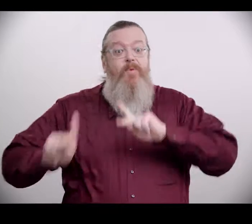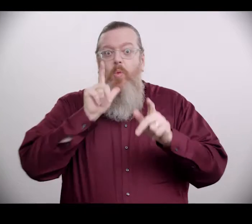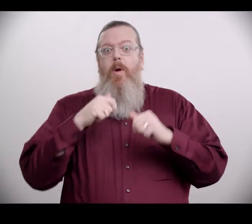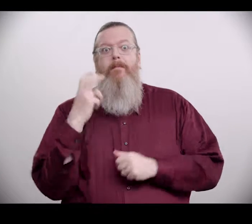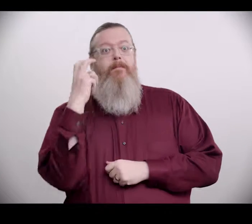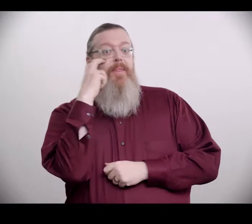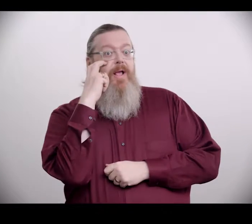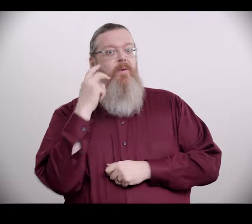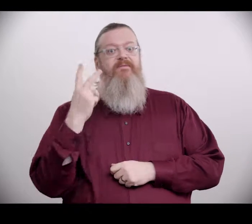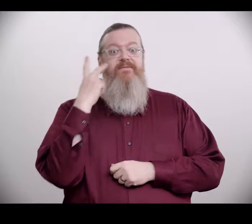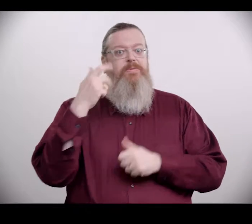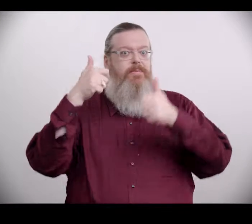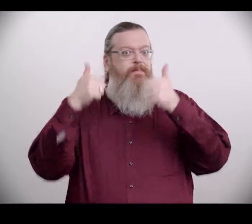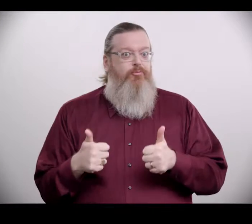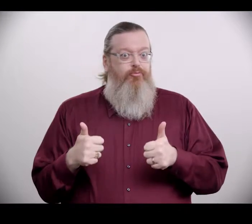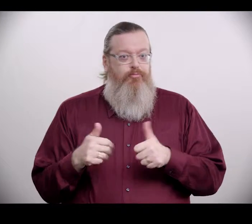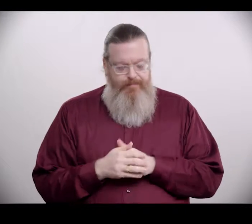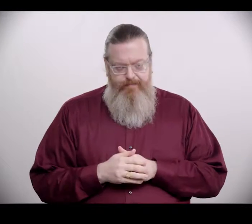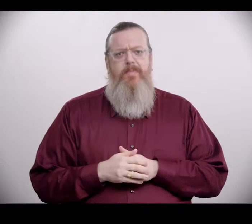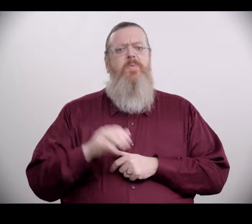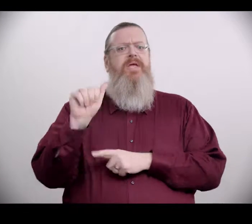who are blind or visually impaired.